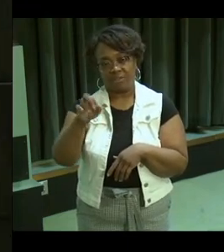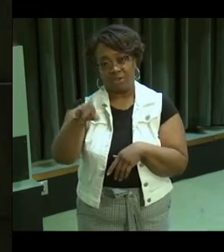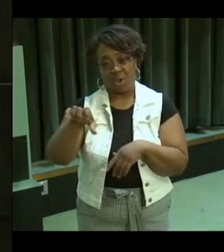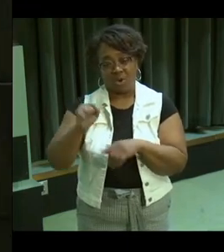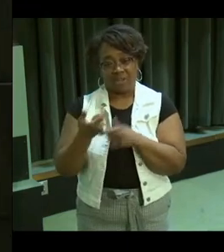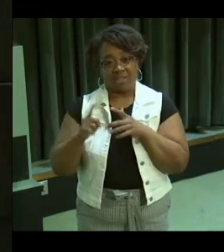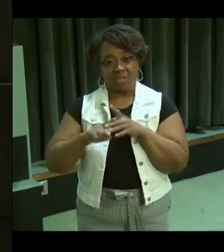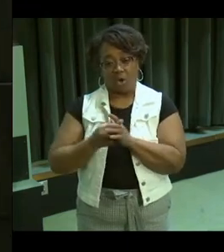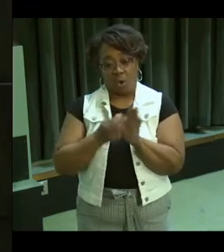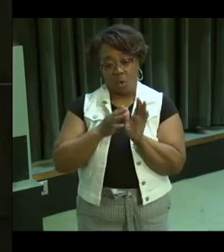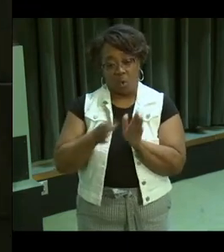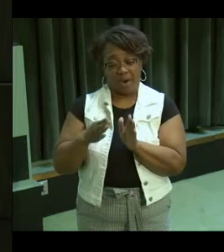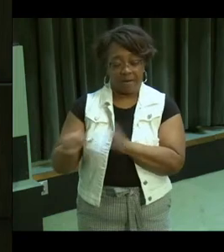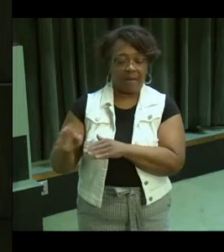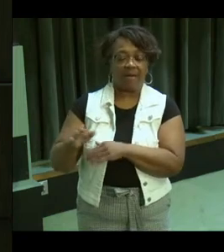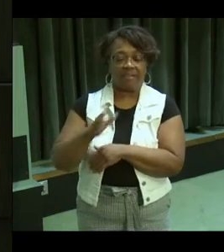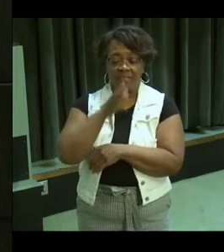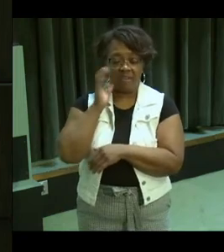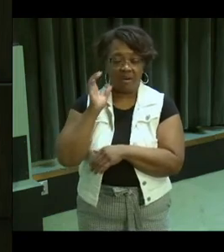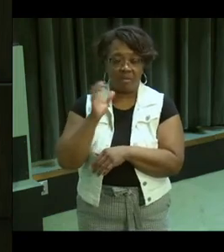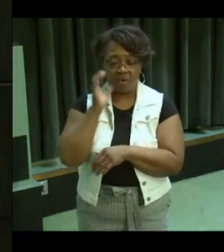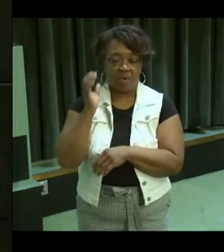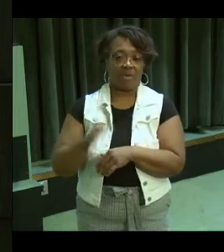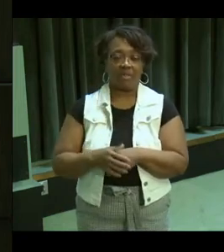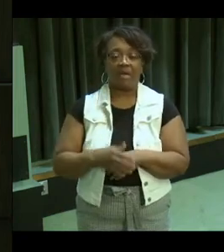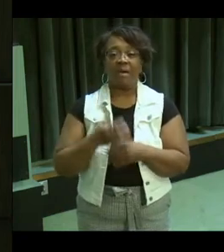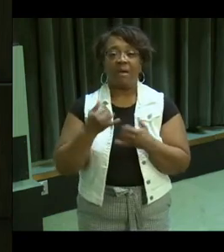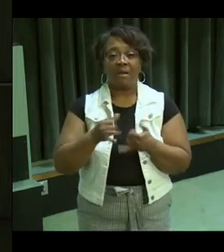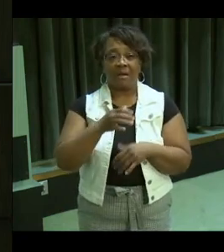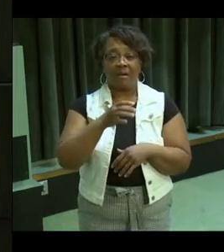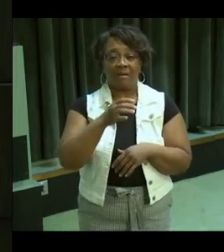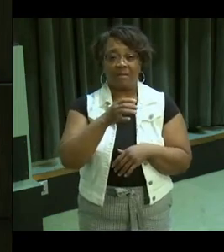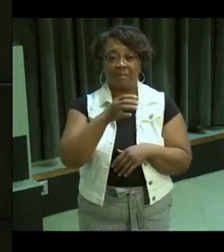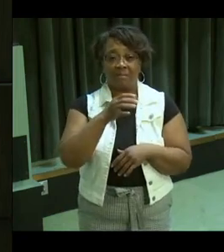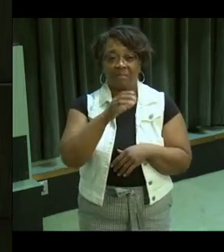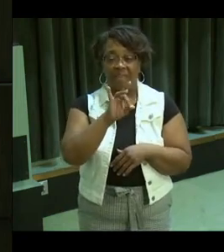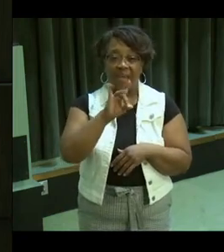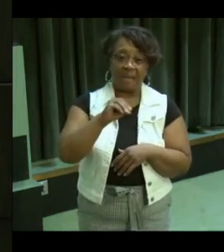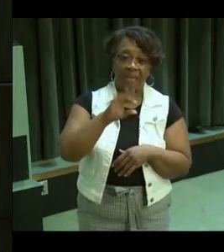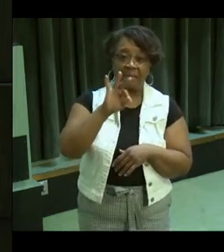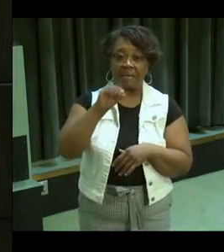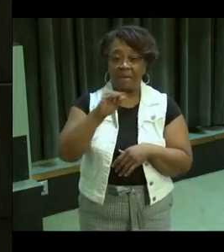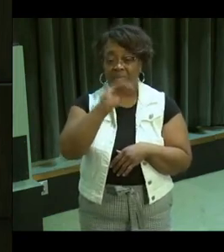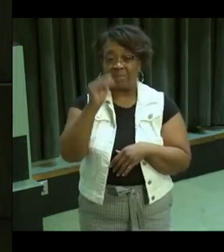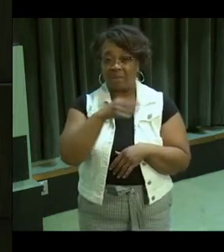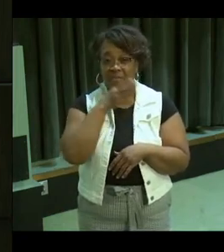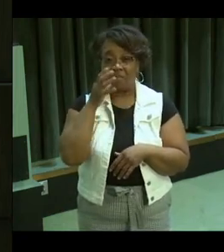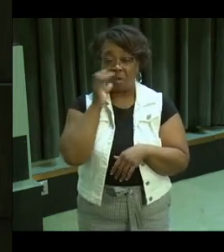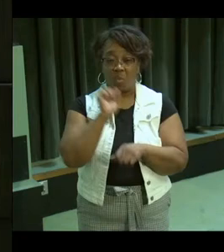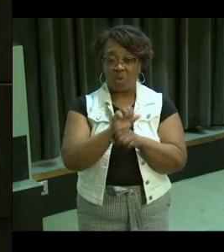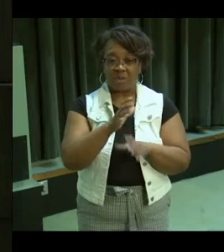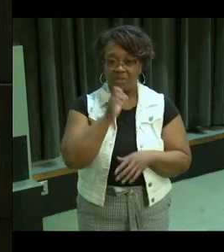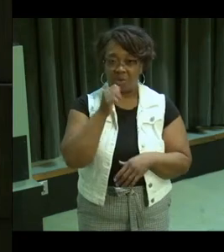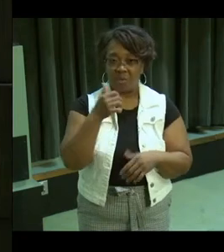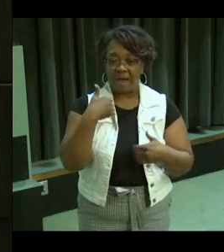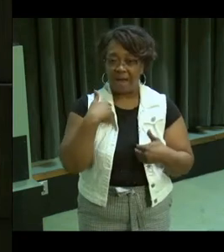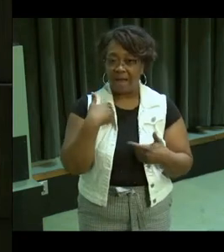Now it's like 80 to 80 to 90% of farm workers that work here